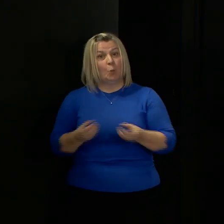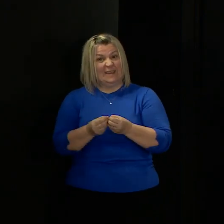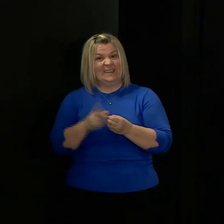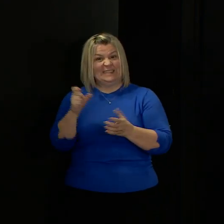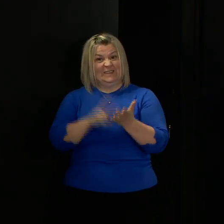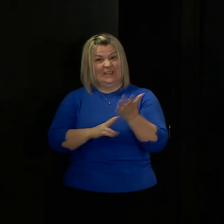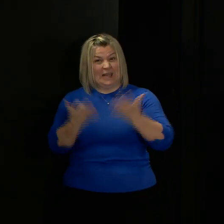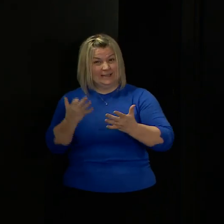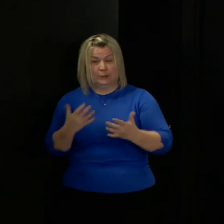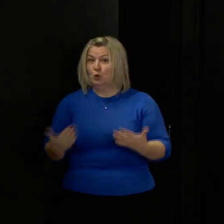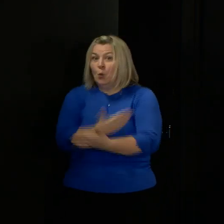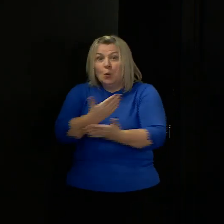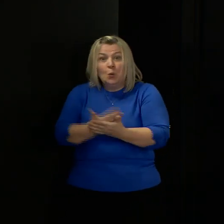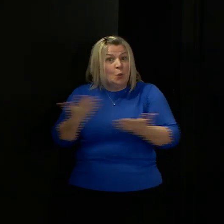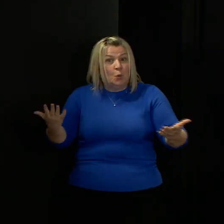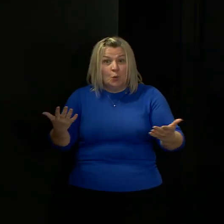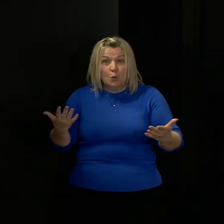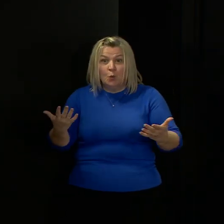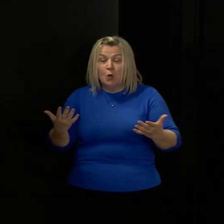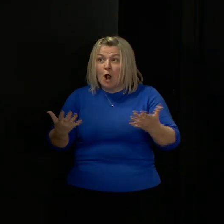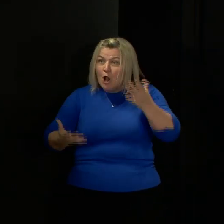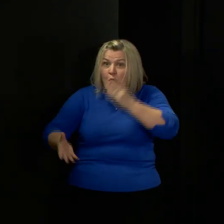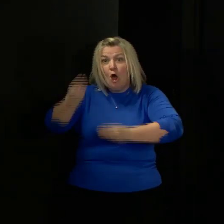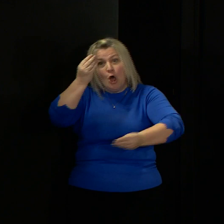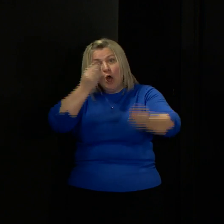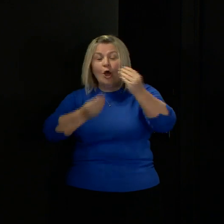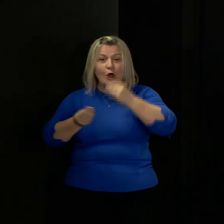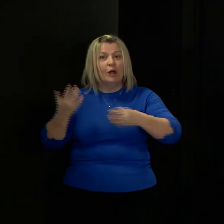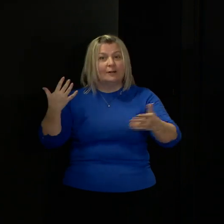new virus we're constantly learning about it so we know that particularly